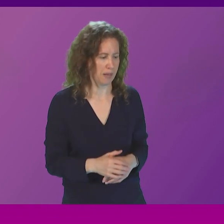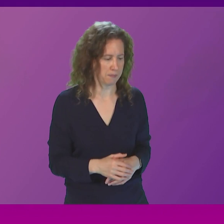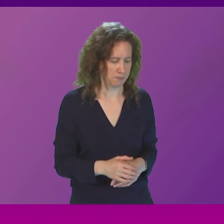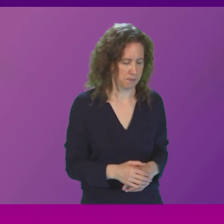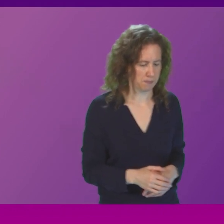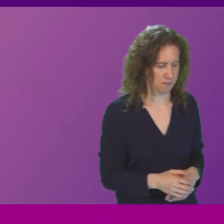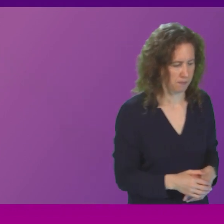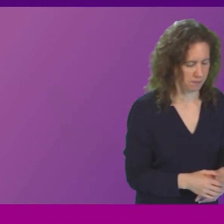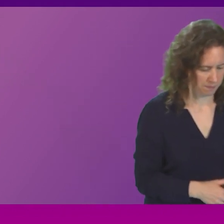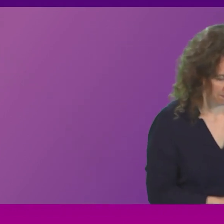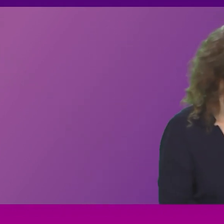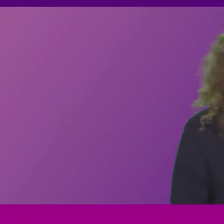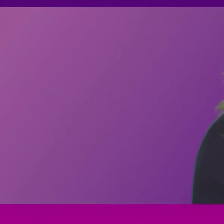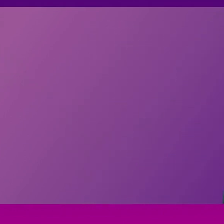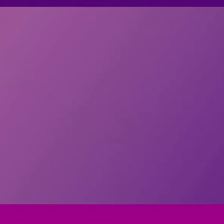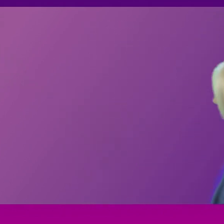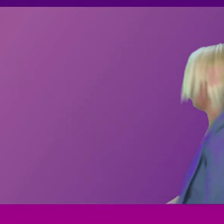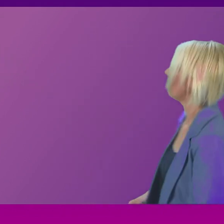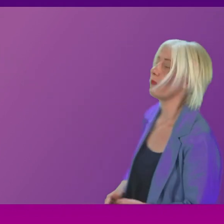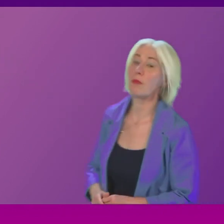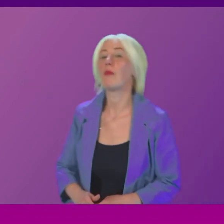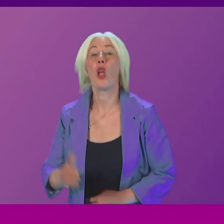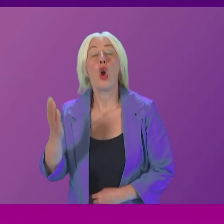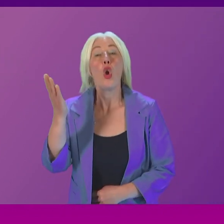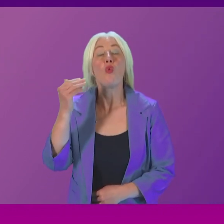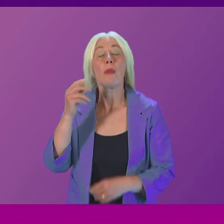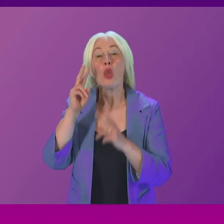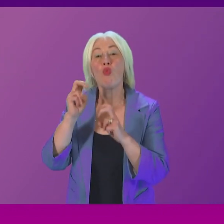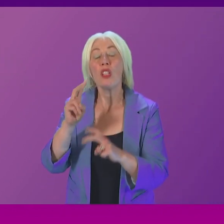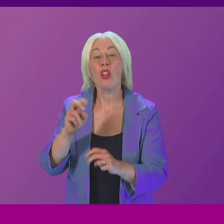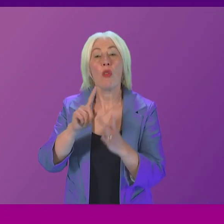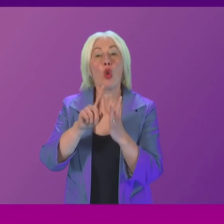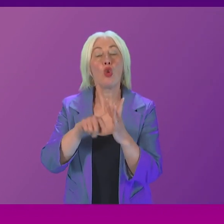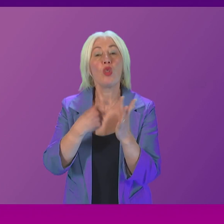Recent research by the Joseph Rowntree Foundation found that a quarter of adults in Scotland